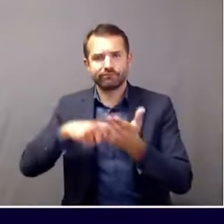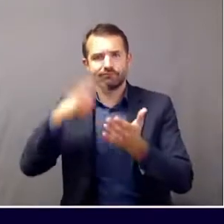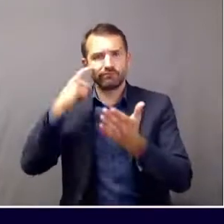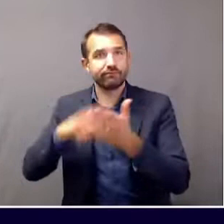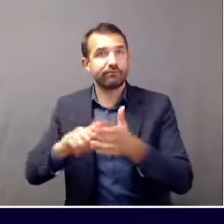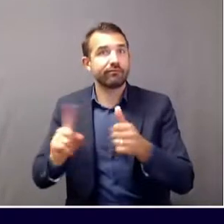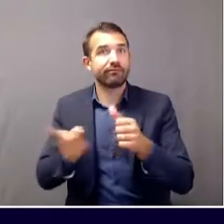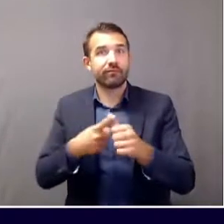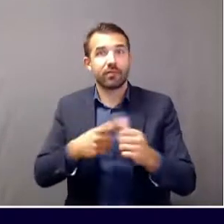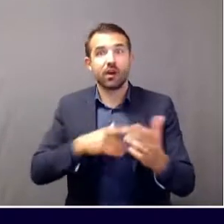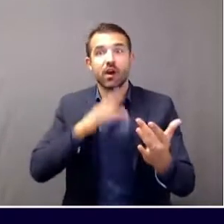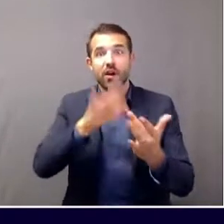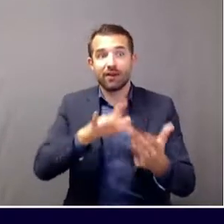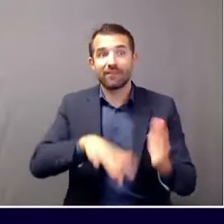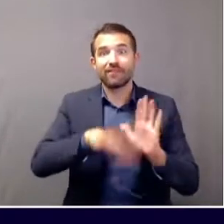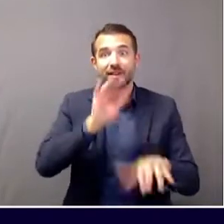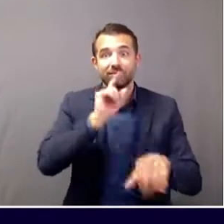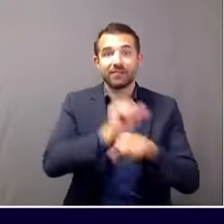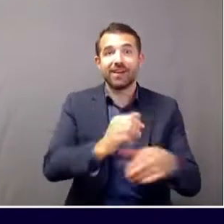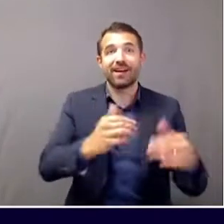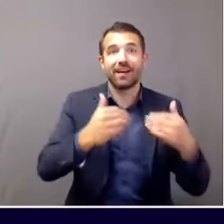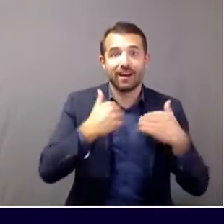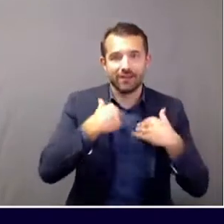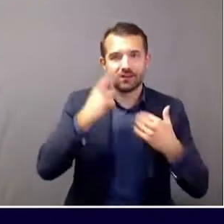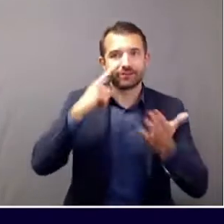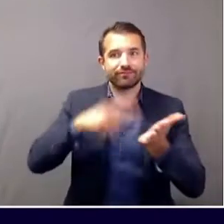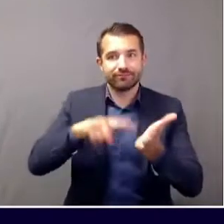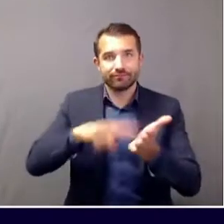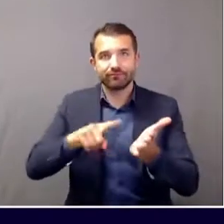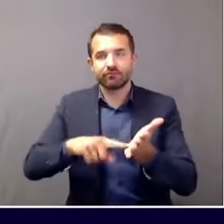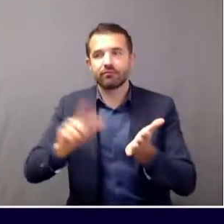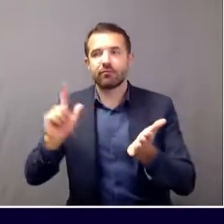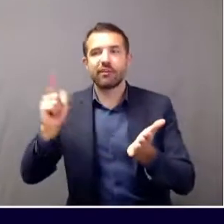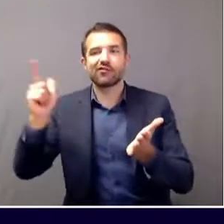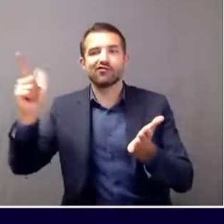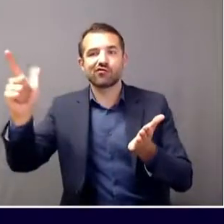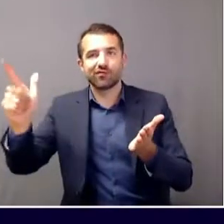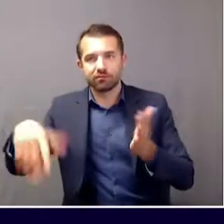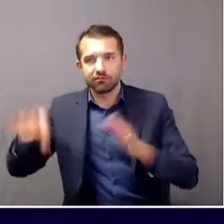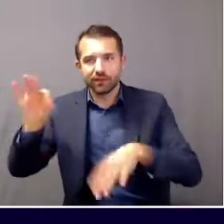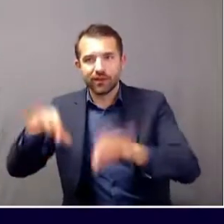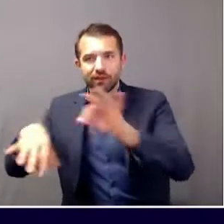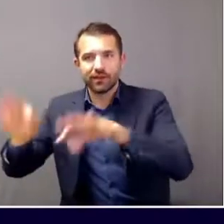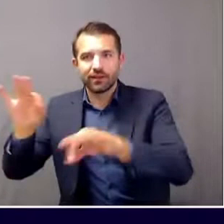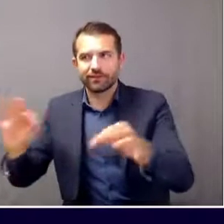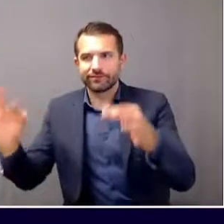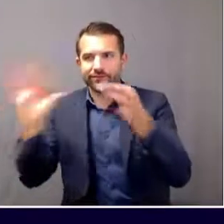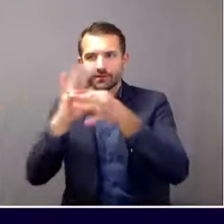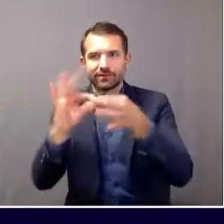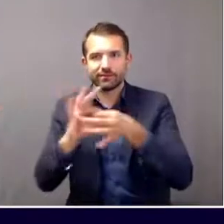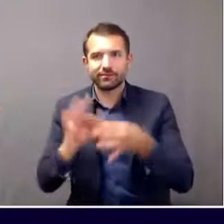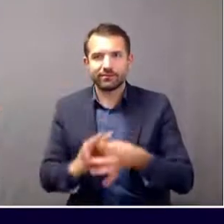the puzzle we may later detected